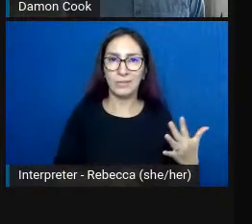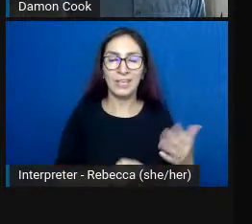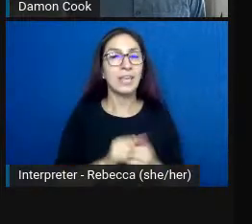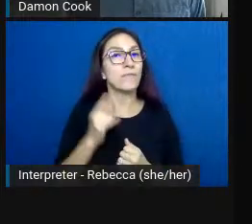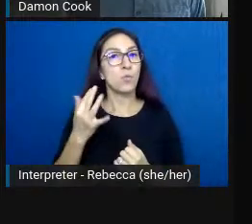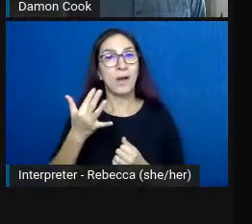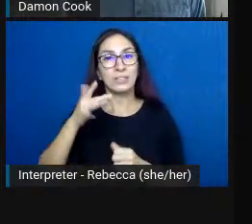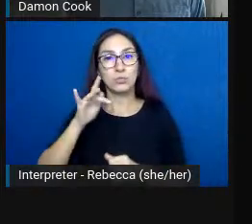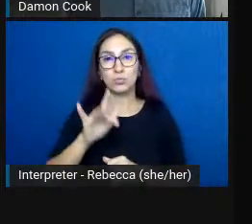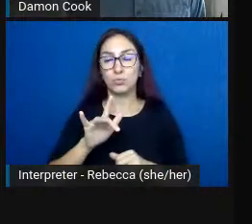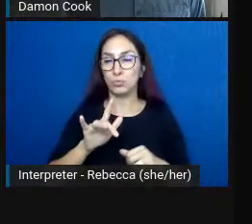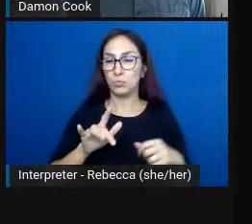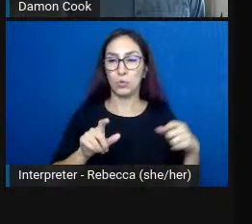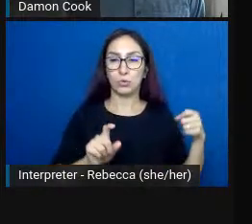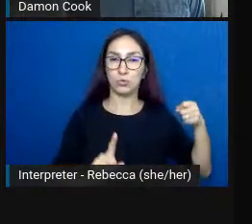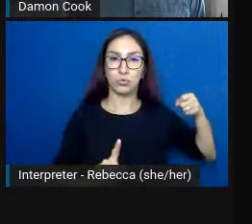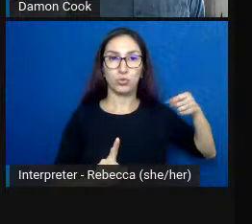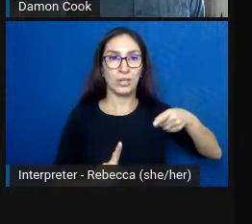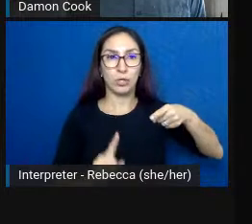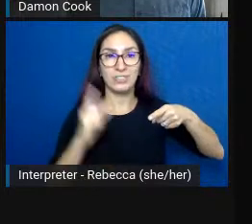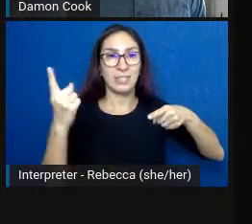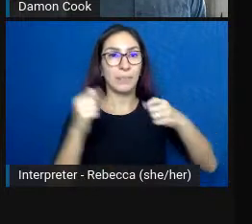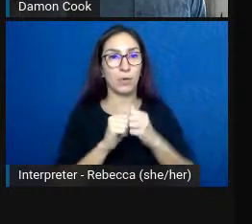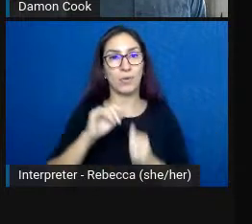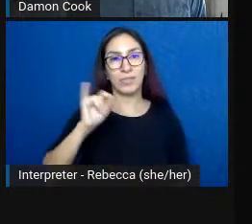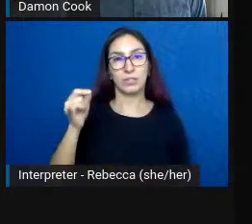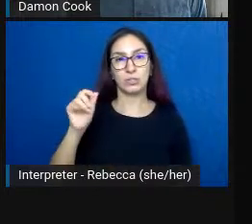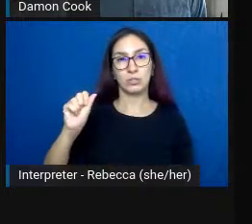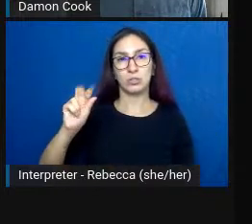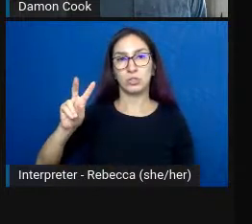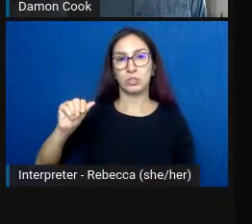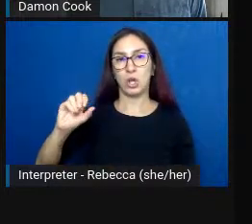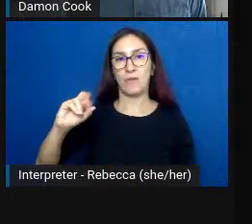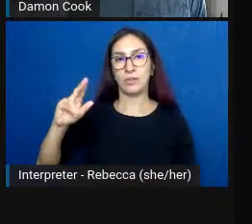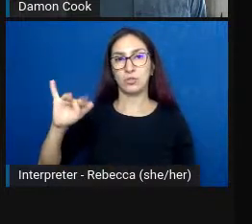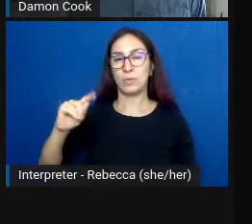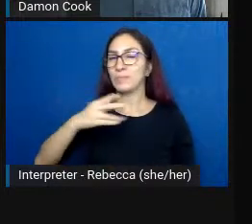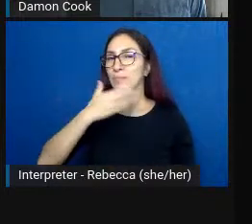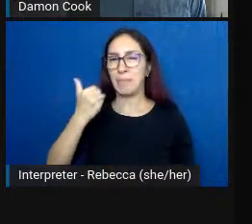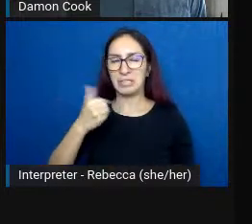sign-up, download, open. If you want a user